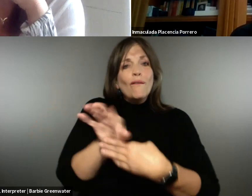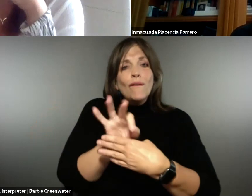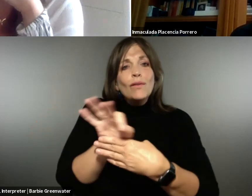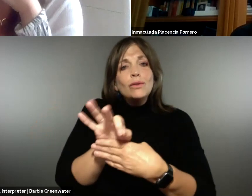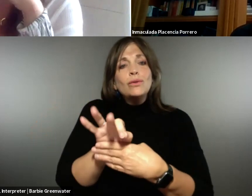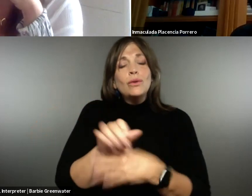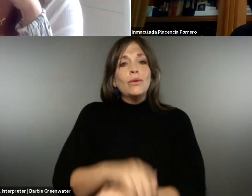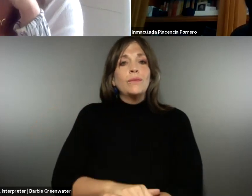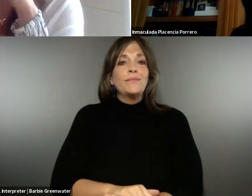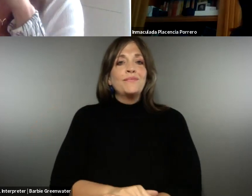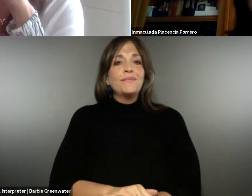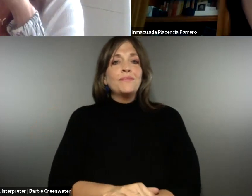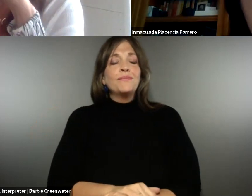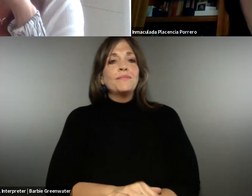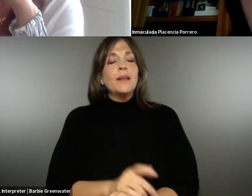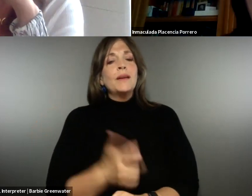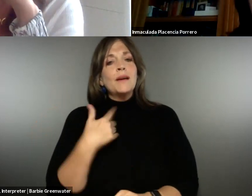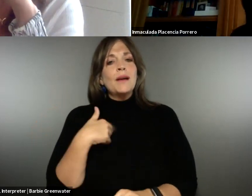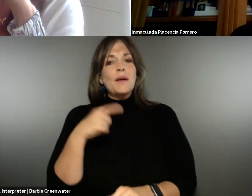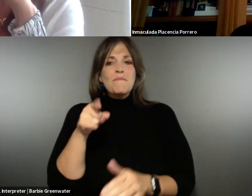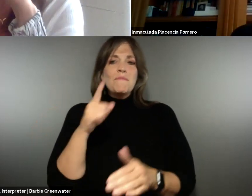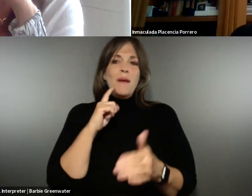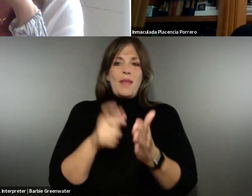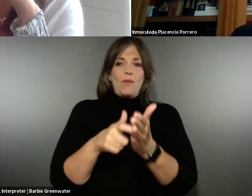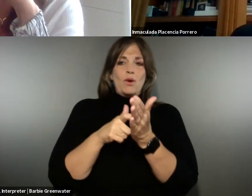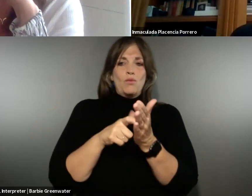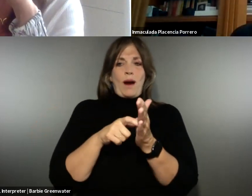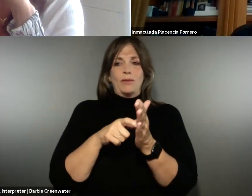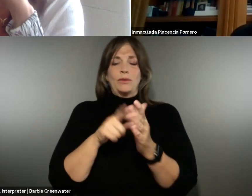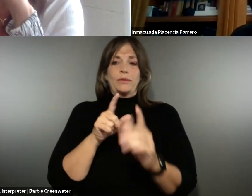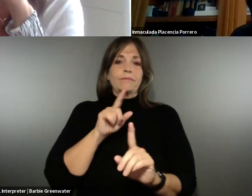directive are in Annex 1, they are functional, but